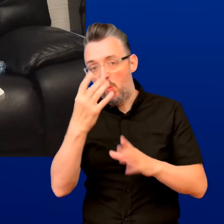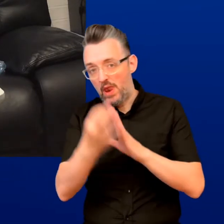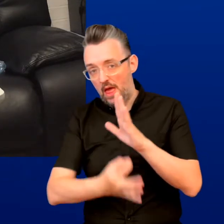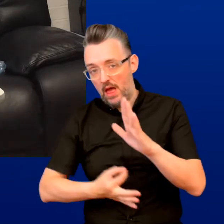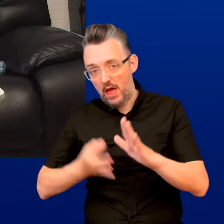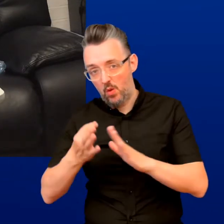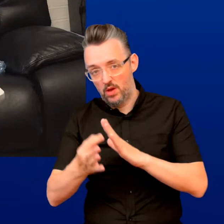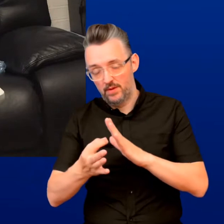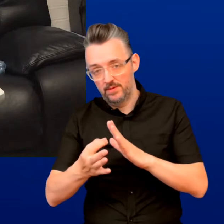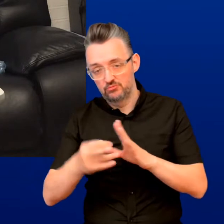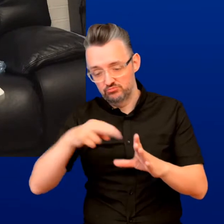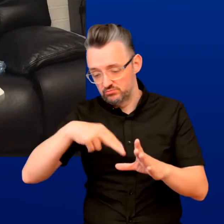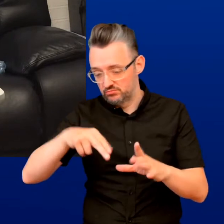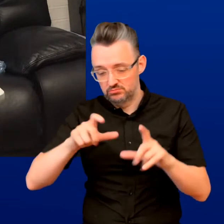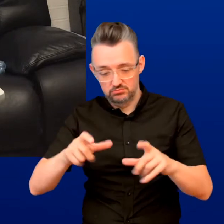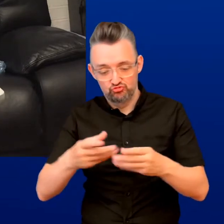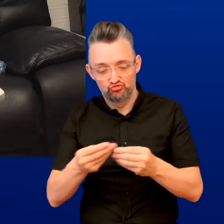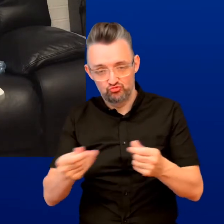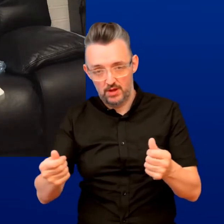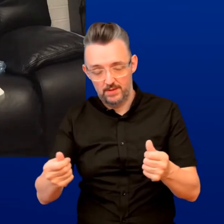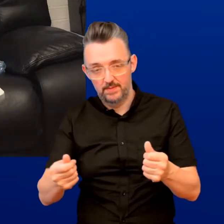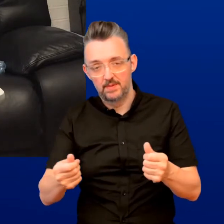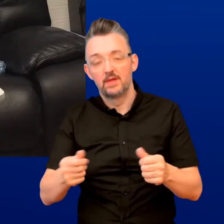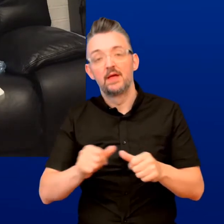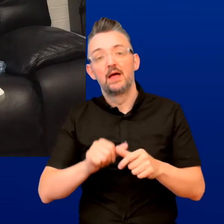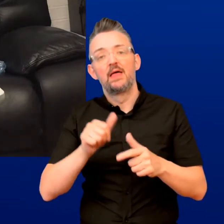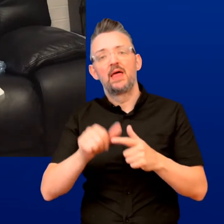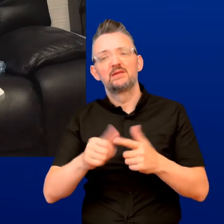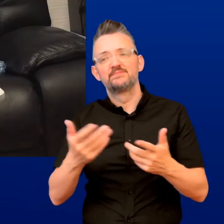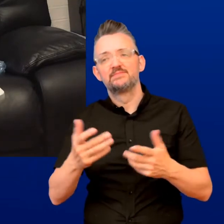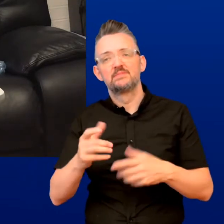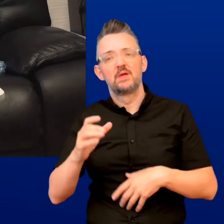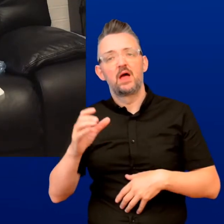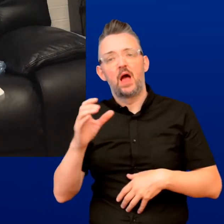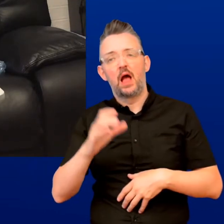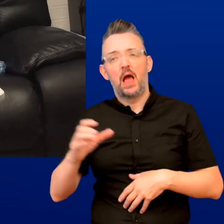Then what I did was I took a colour that you don't need to mix - this is